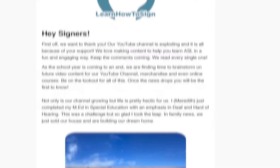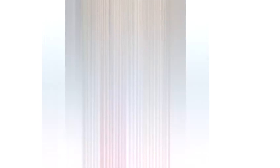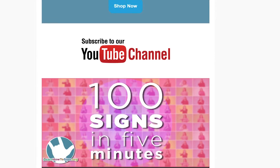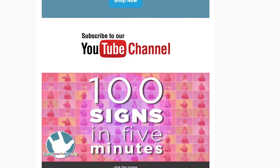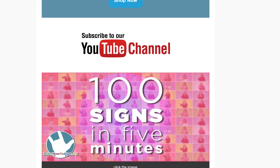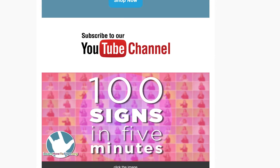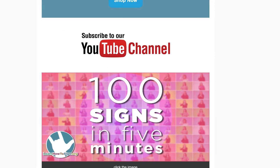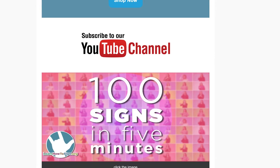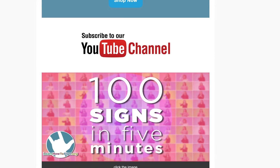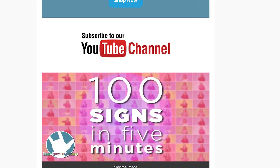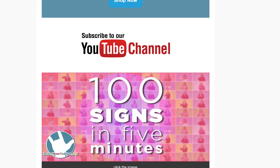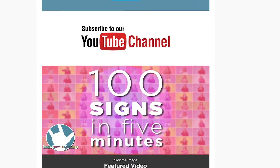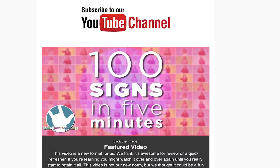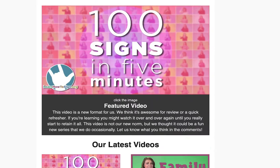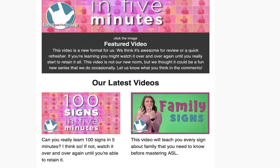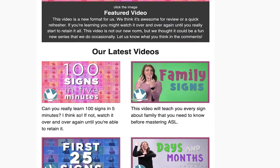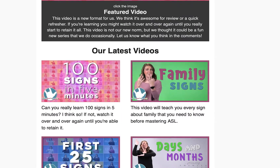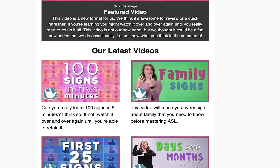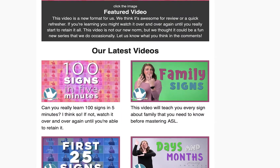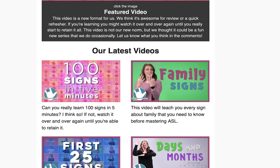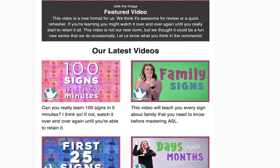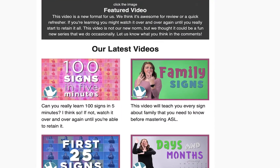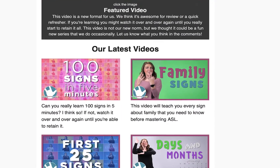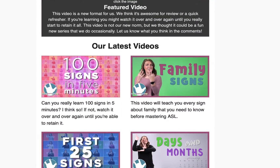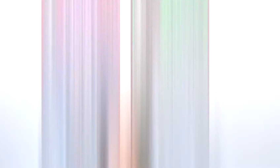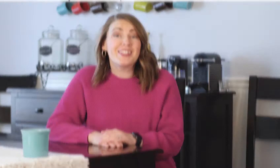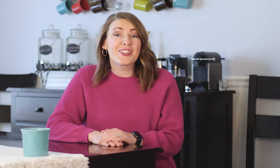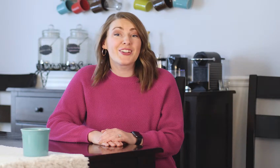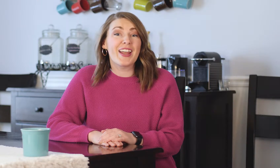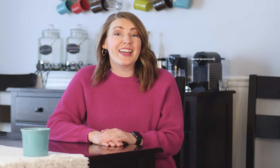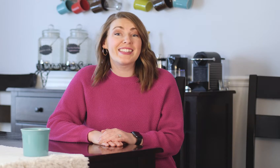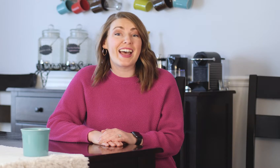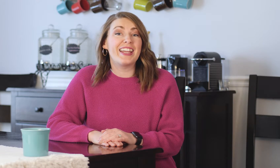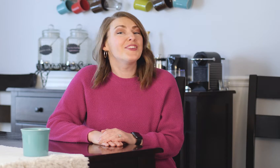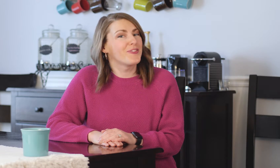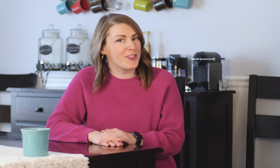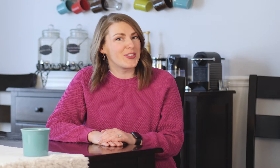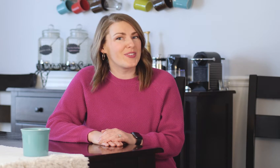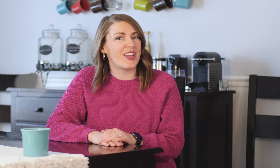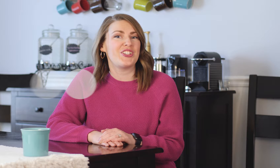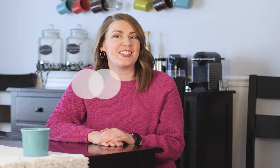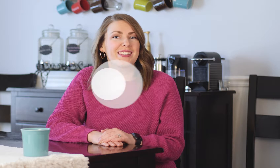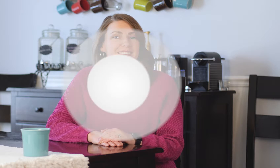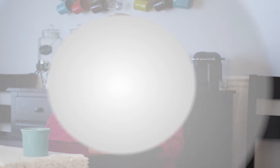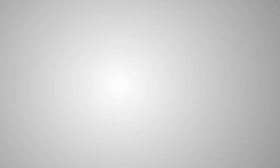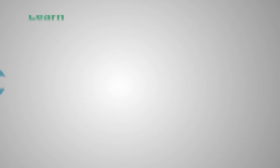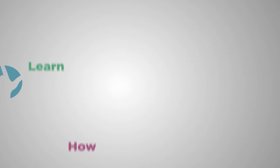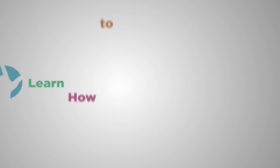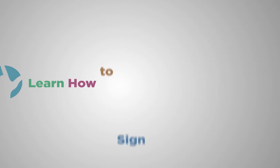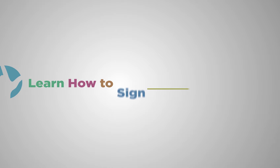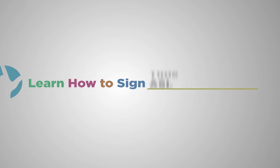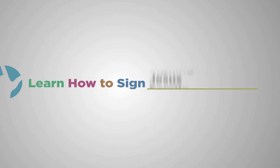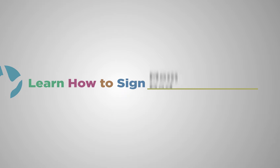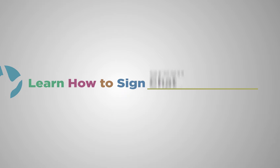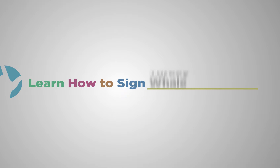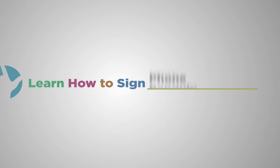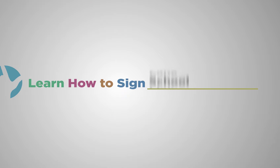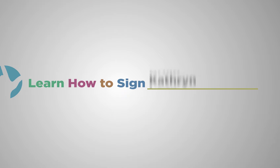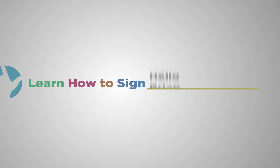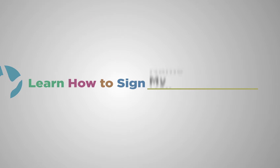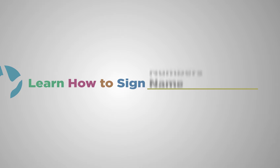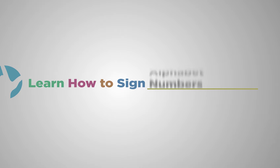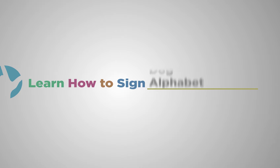newsletter so check out the description for a link. Let's learn how to sign fruits and veggies.